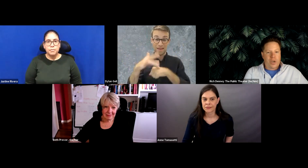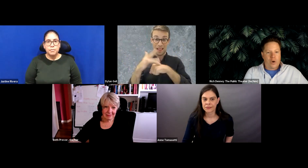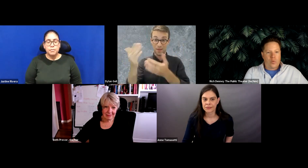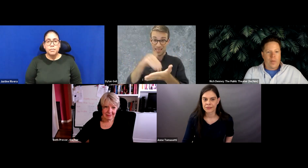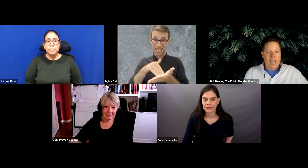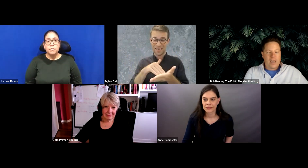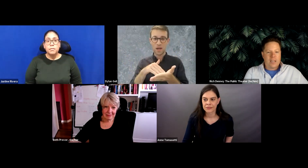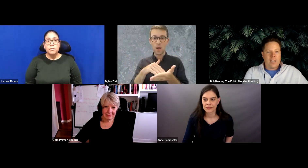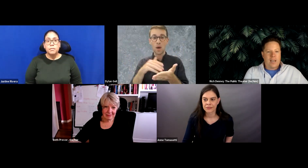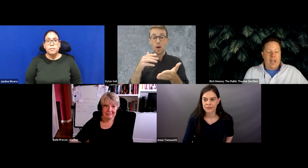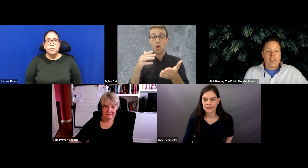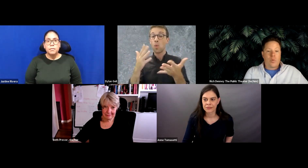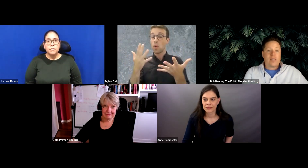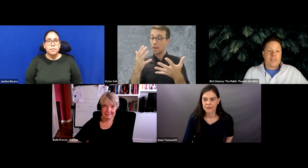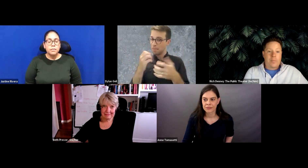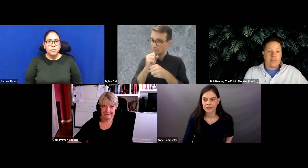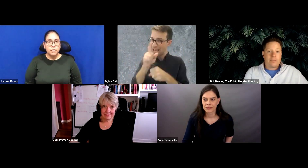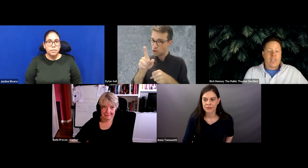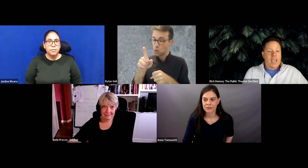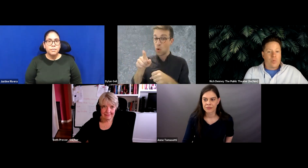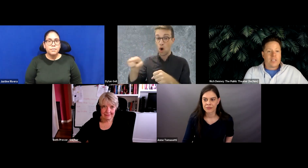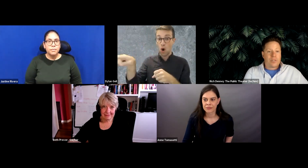show were paid another weekly stipend for the eight weeks of